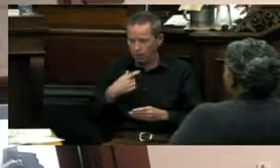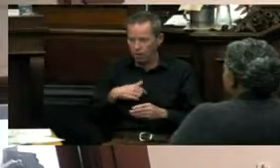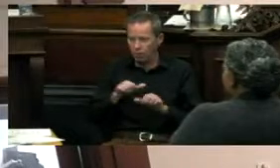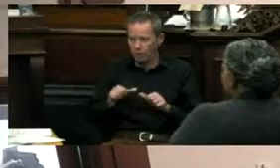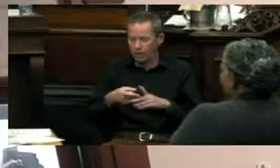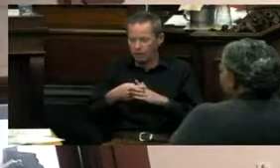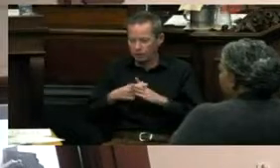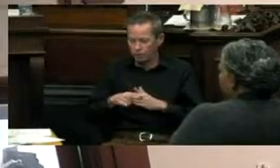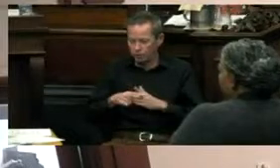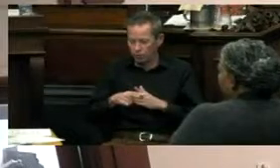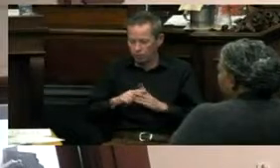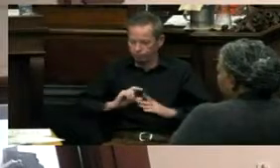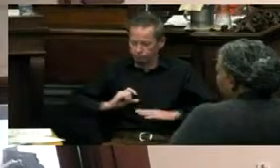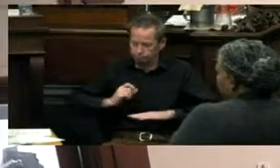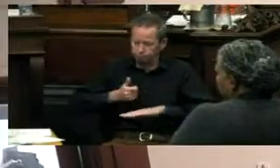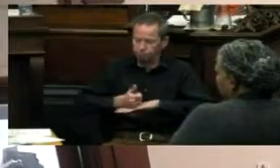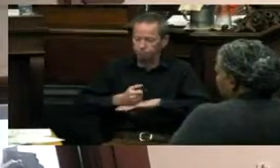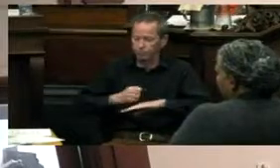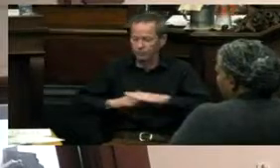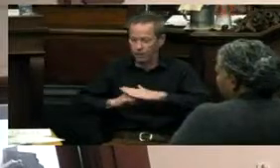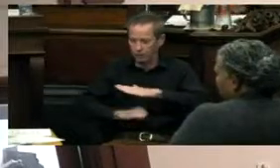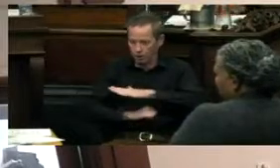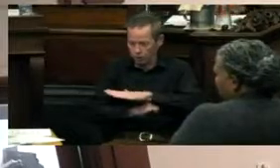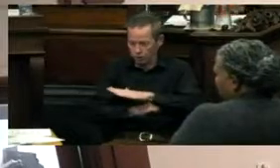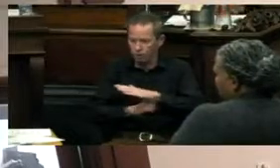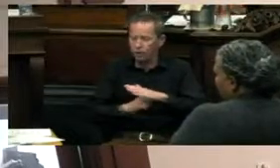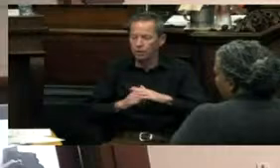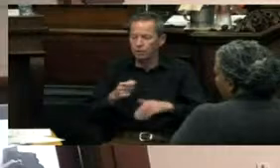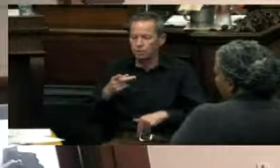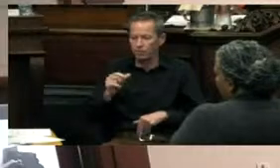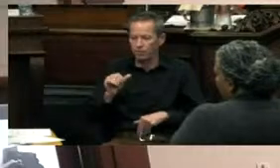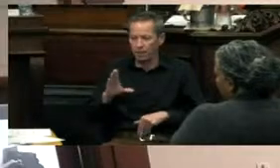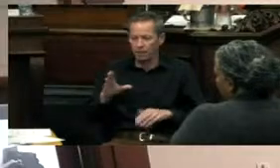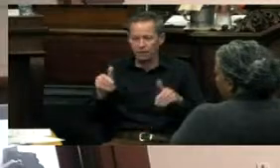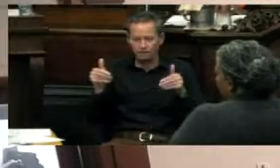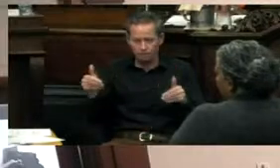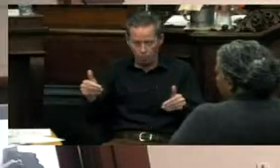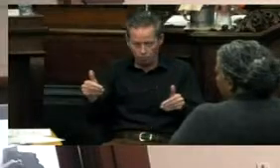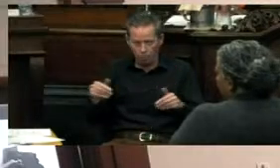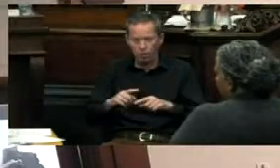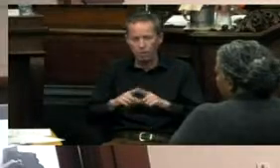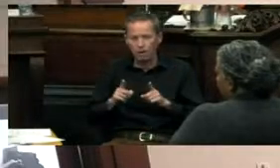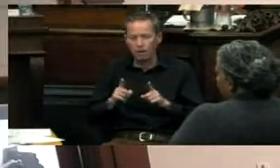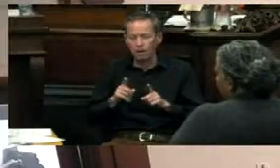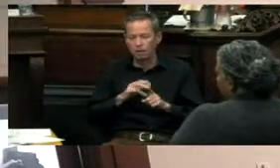believe council member Monroe will be a part of where we can